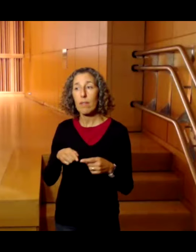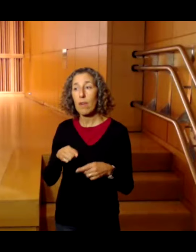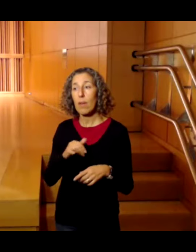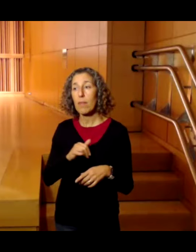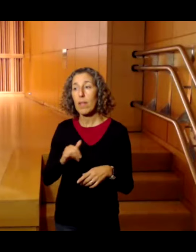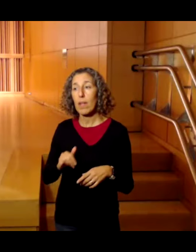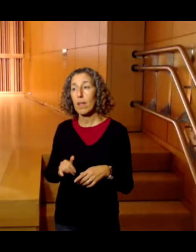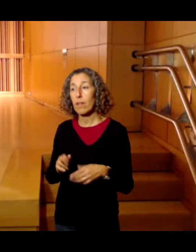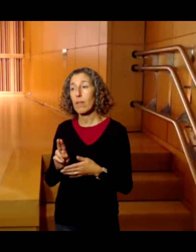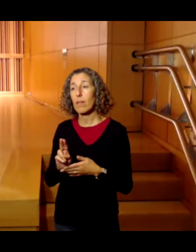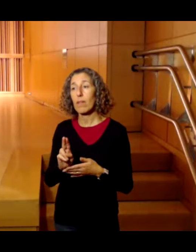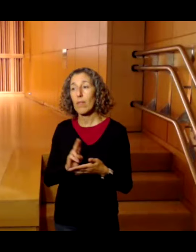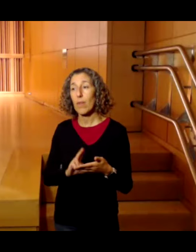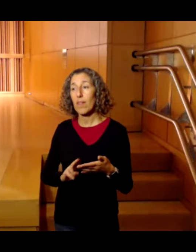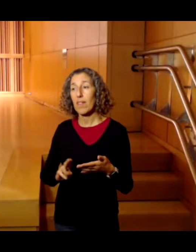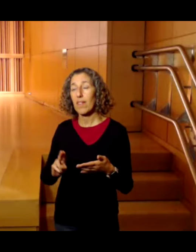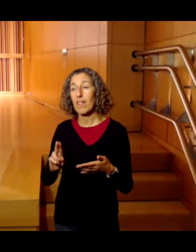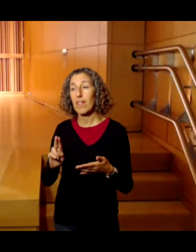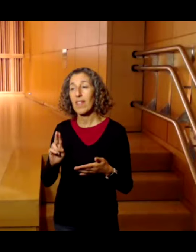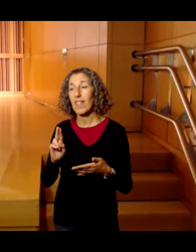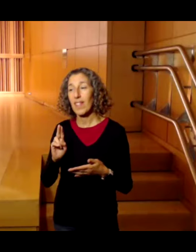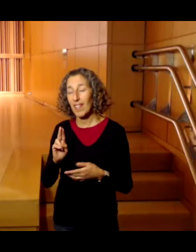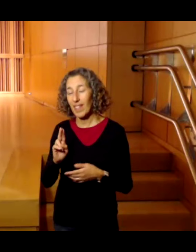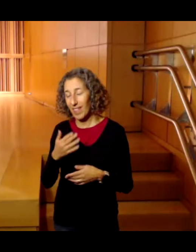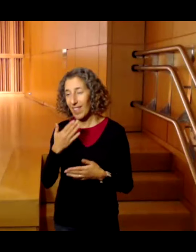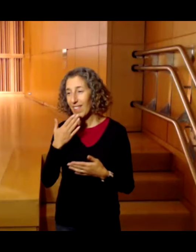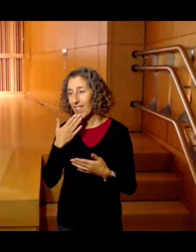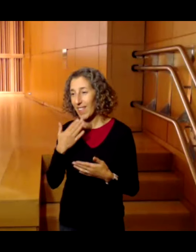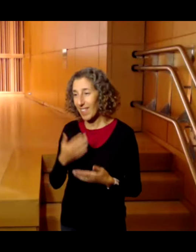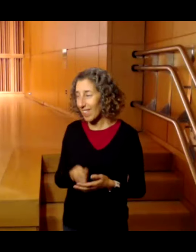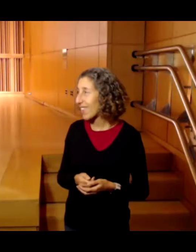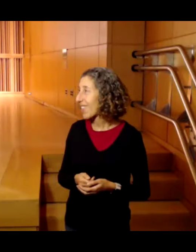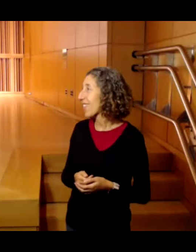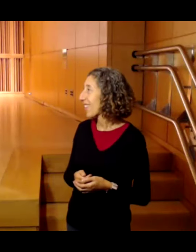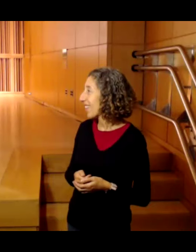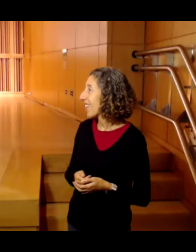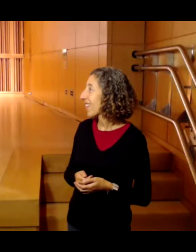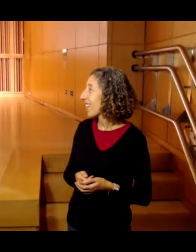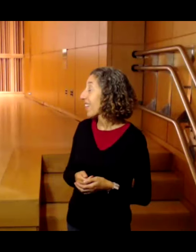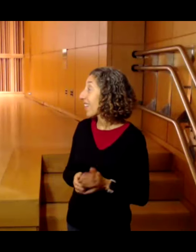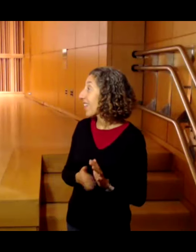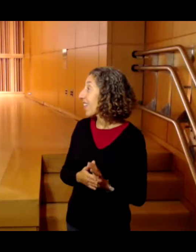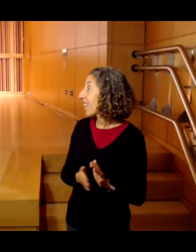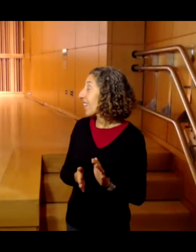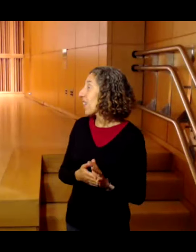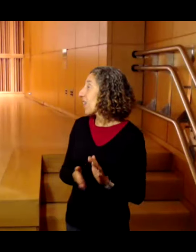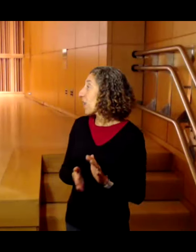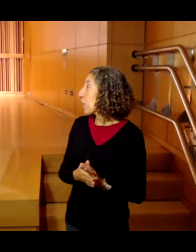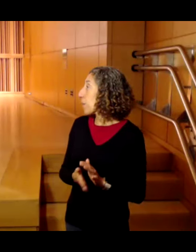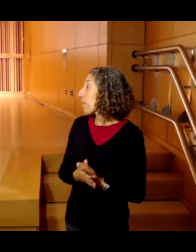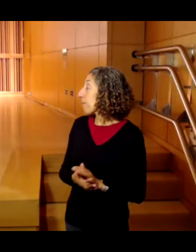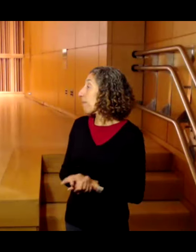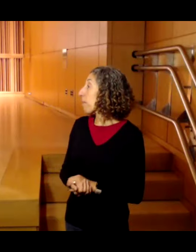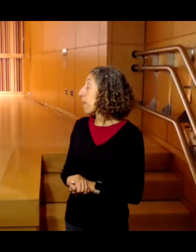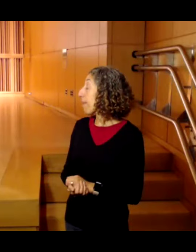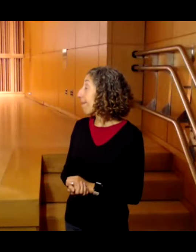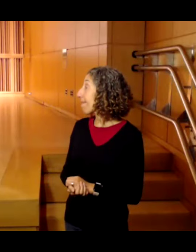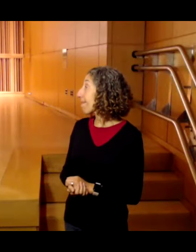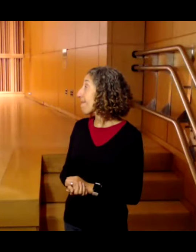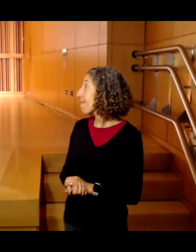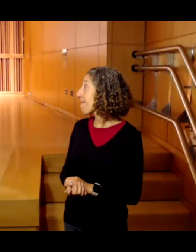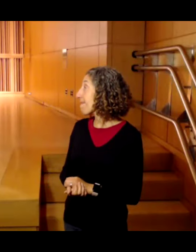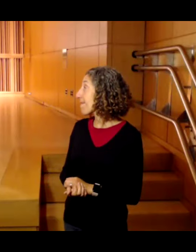Please.